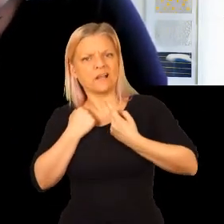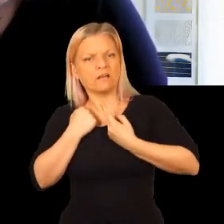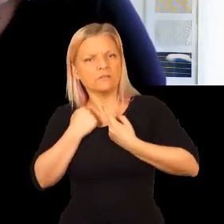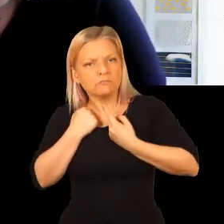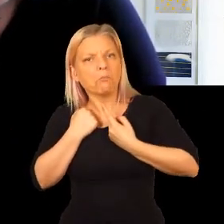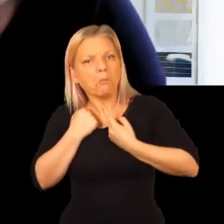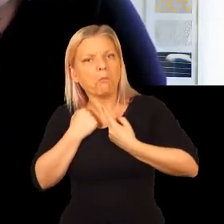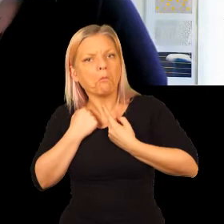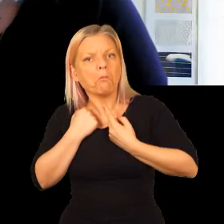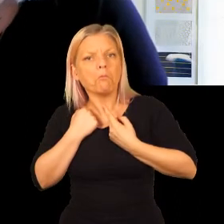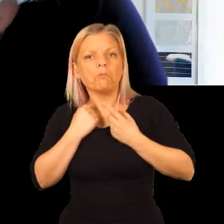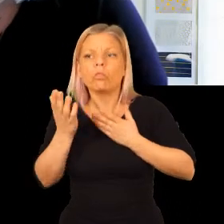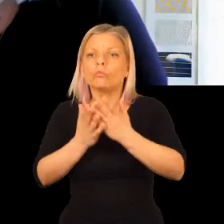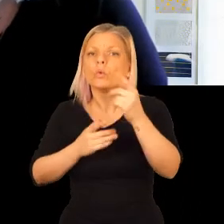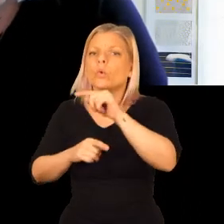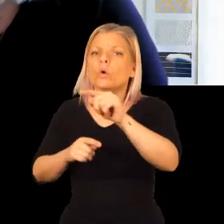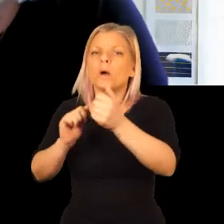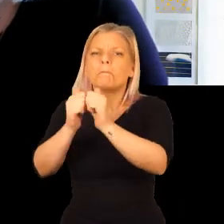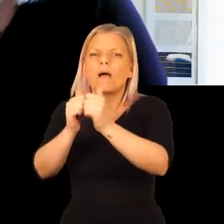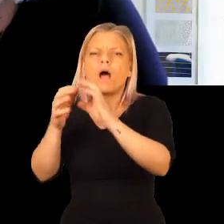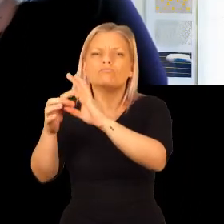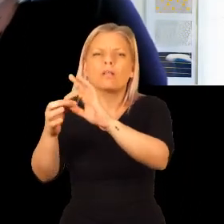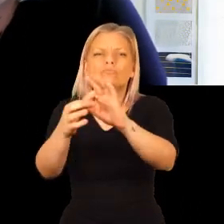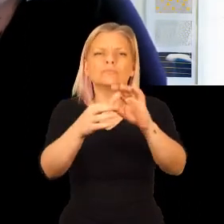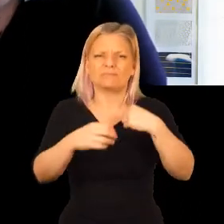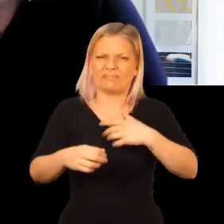lessons i would say that i've learned about myself as well and it's through a lot of peer